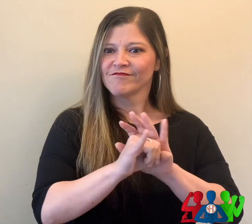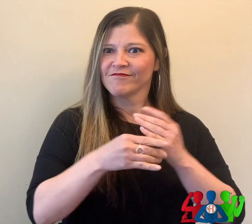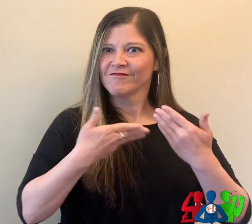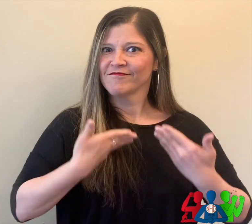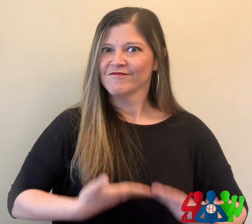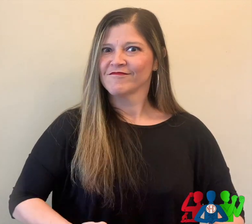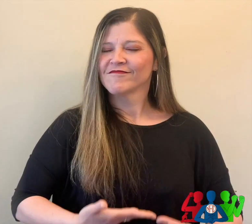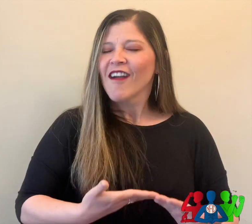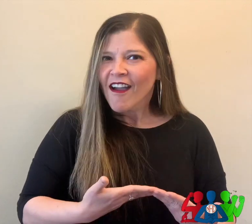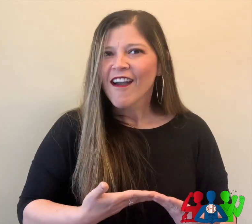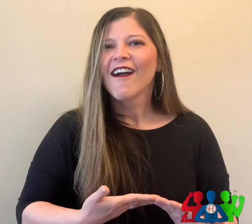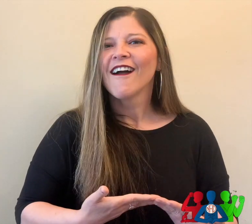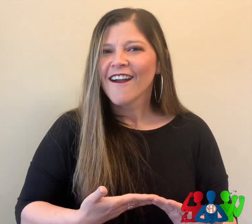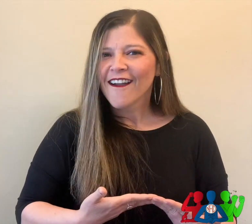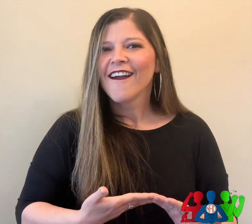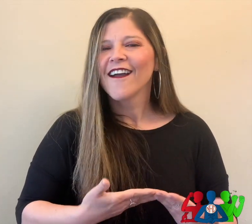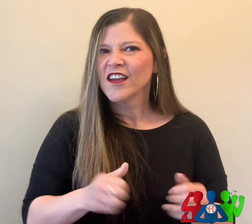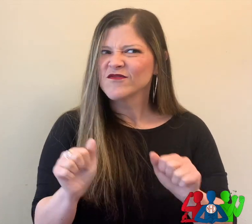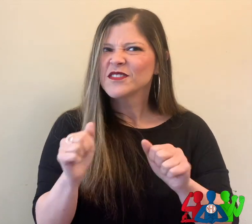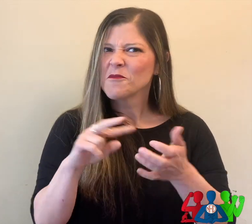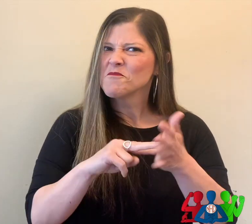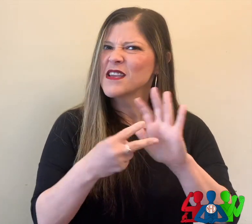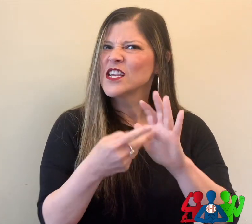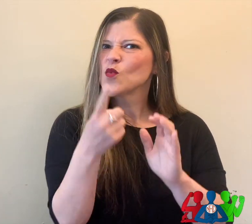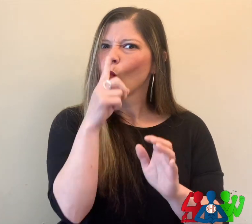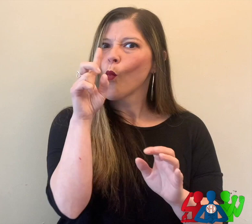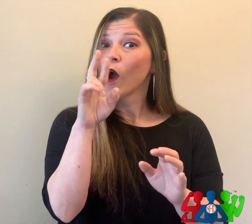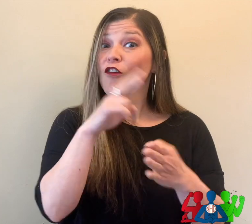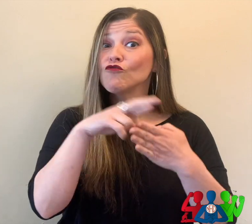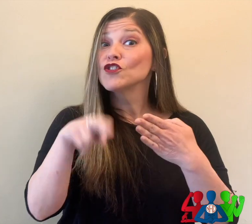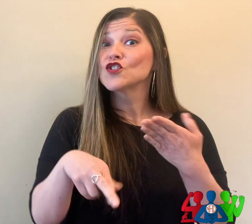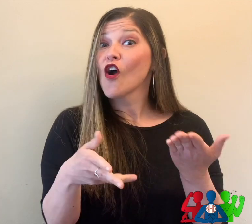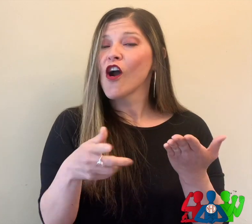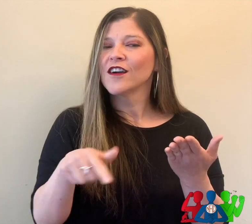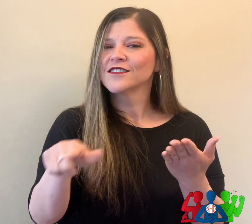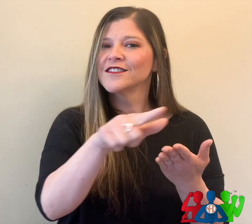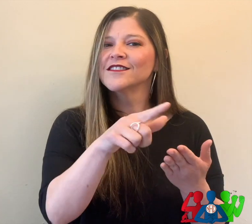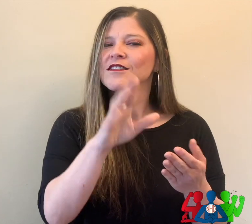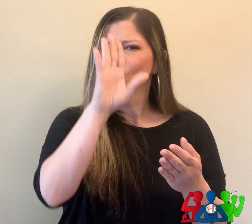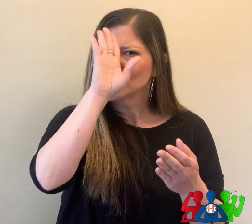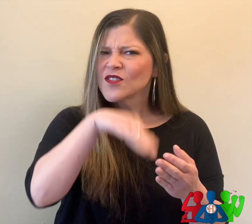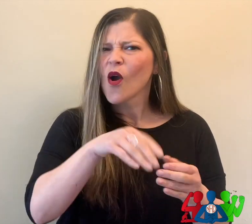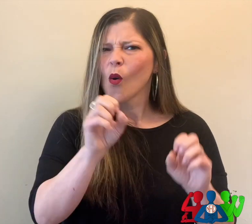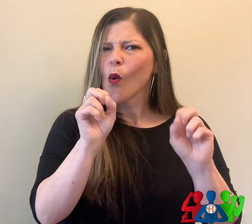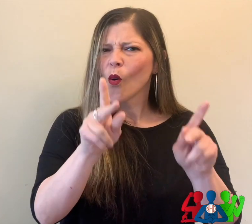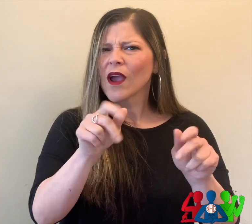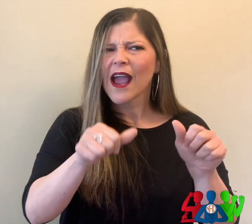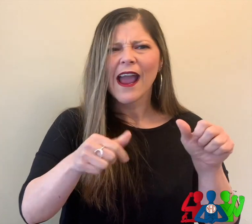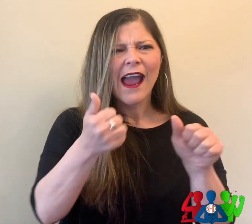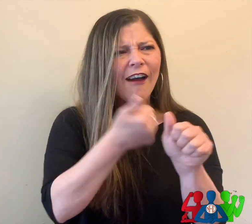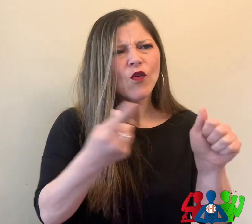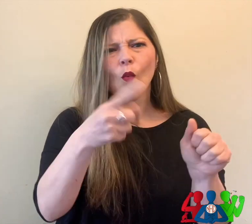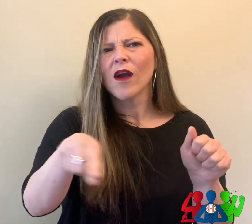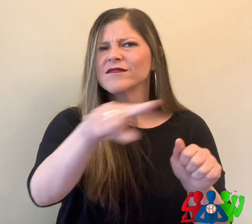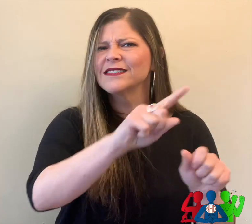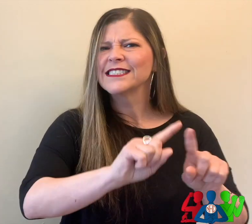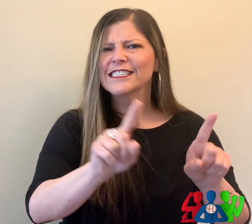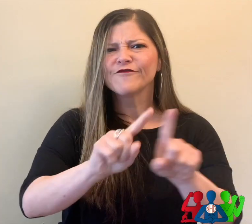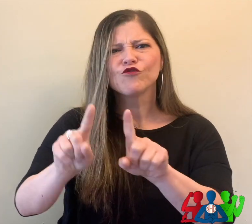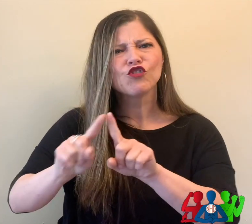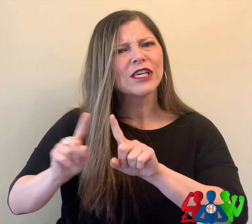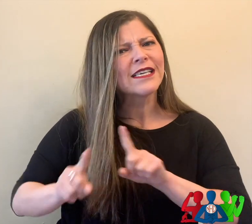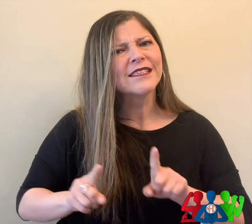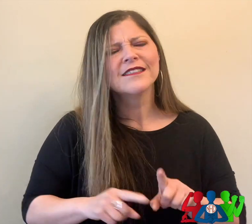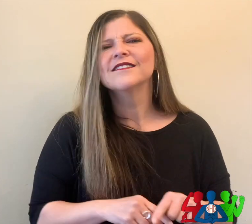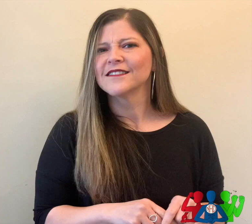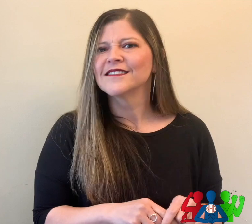them to see the common reactions that deaf and hard-of-hearing people had and for them to